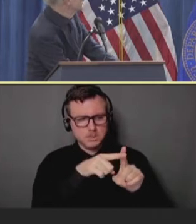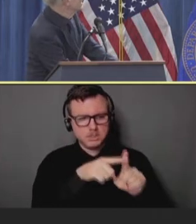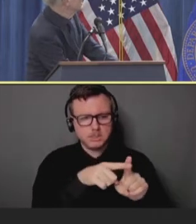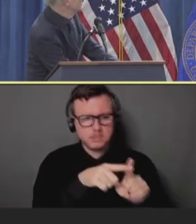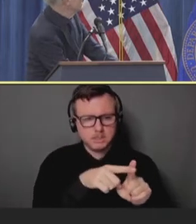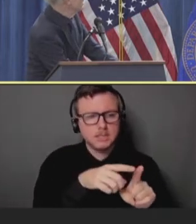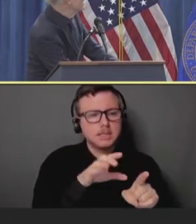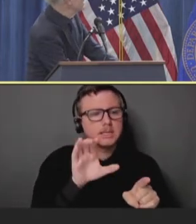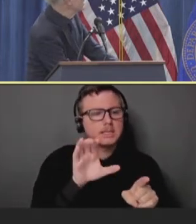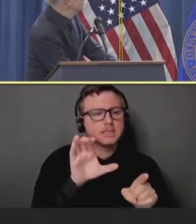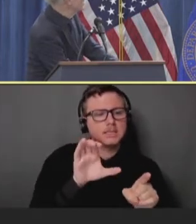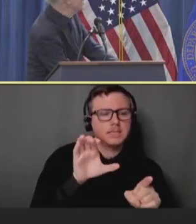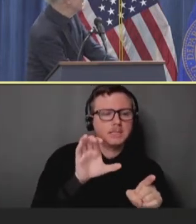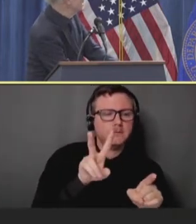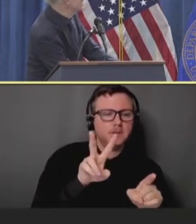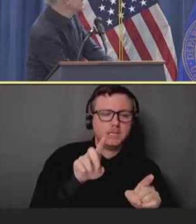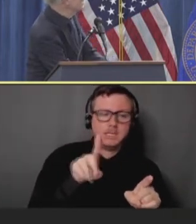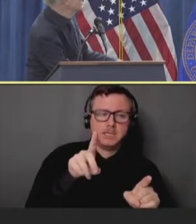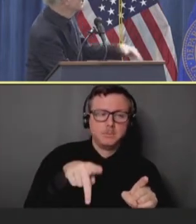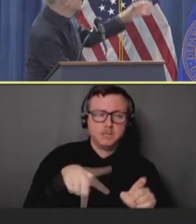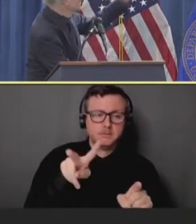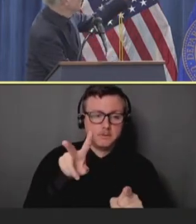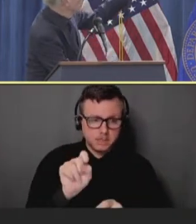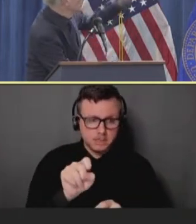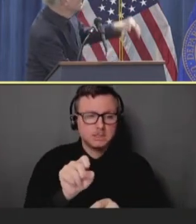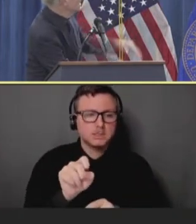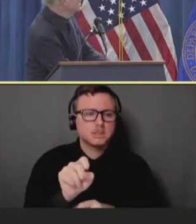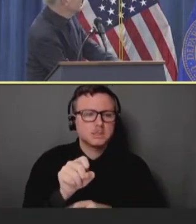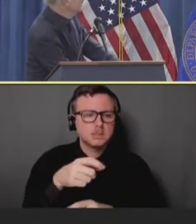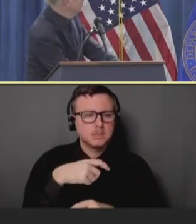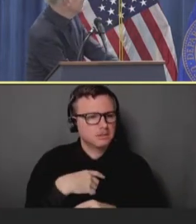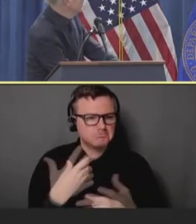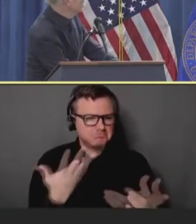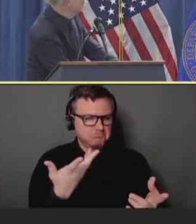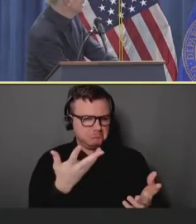Question is asked, what are cVDPVs?